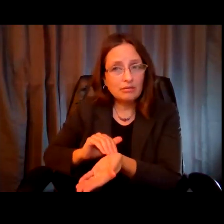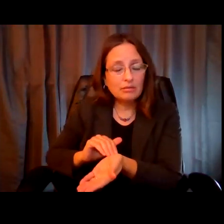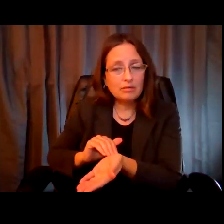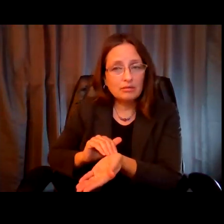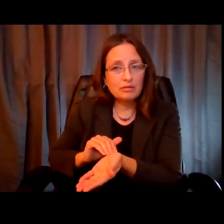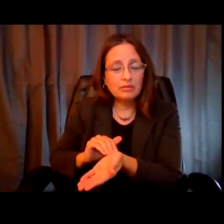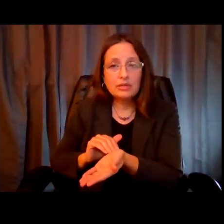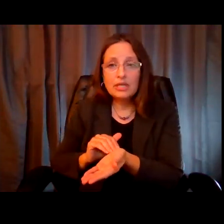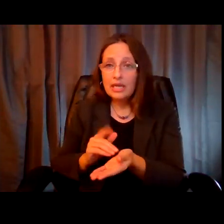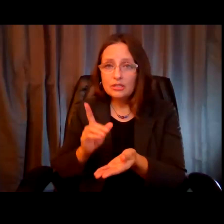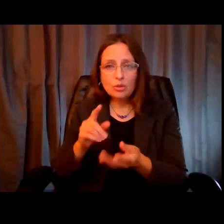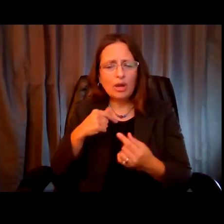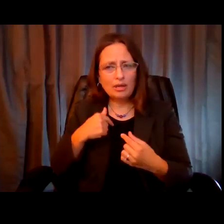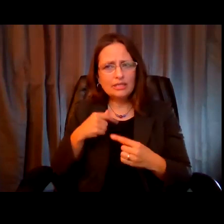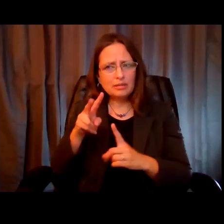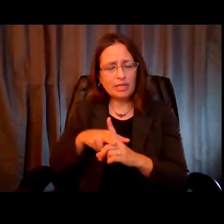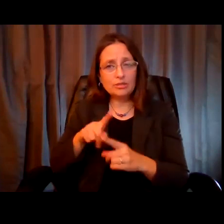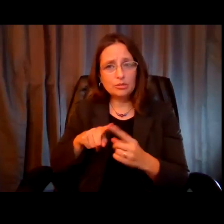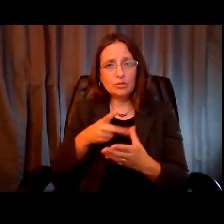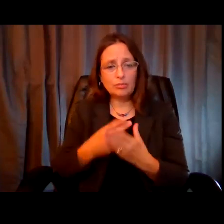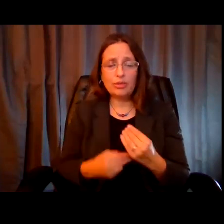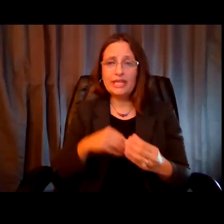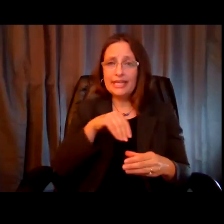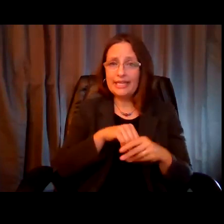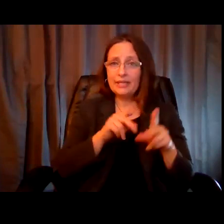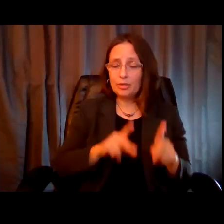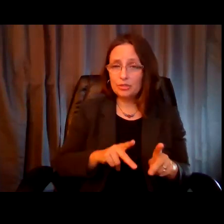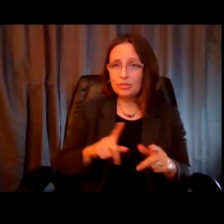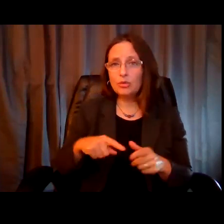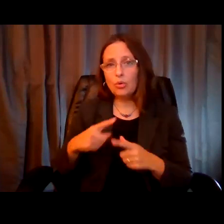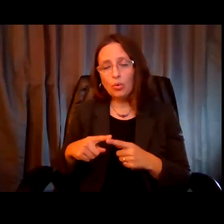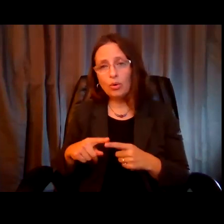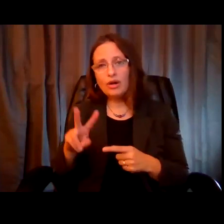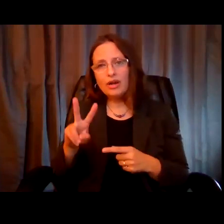for written communication, there are lots of way to do this. This is an example of a white board